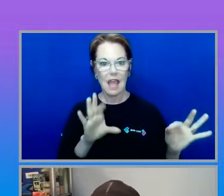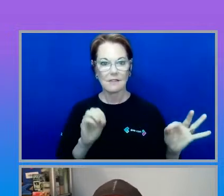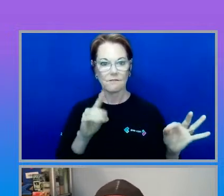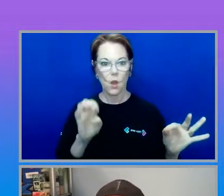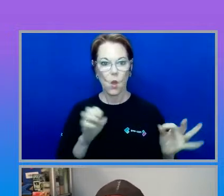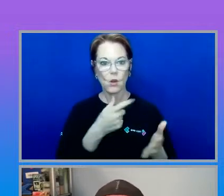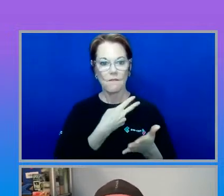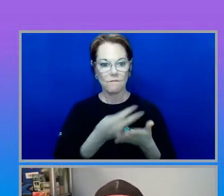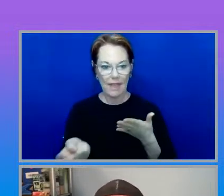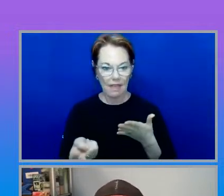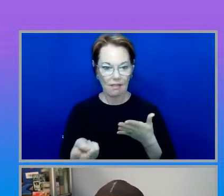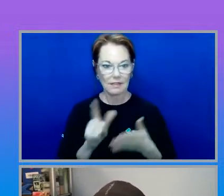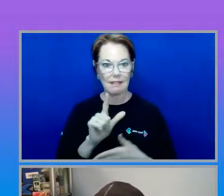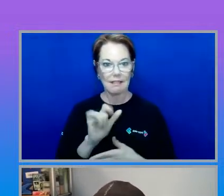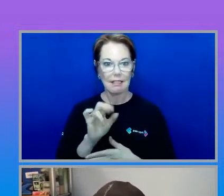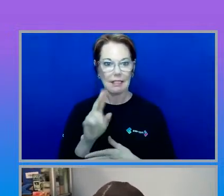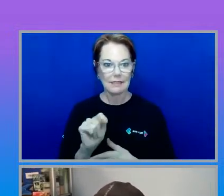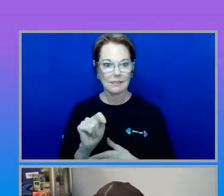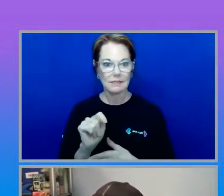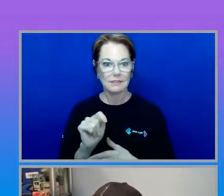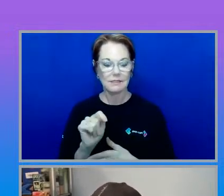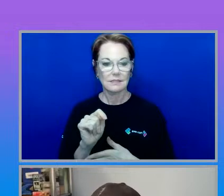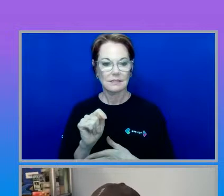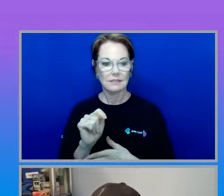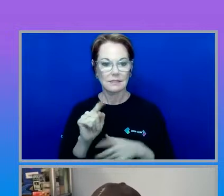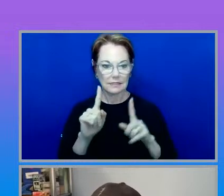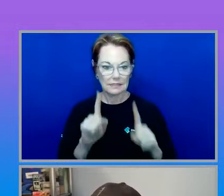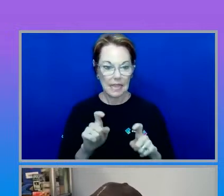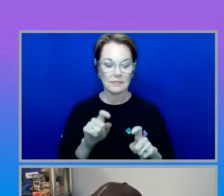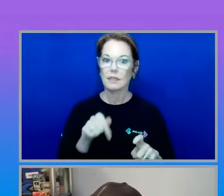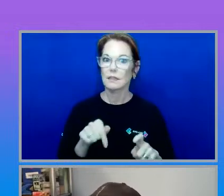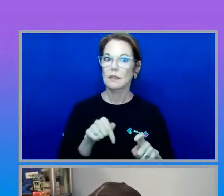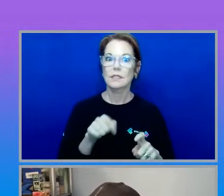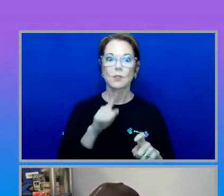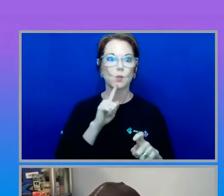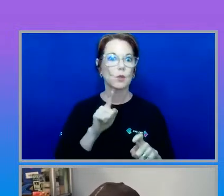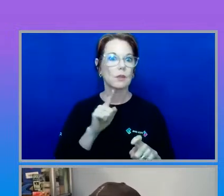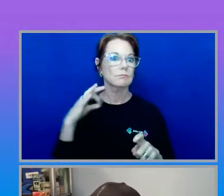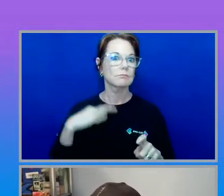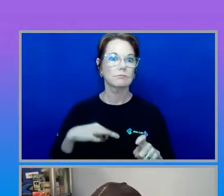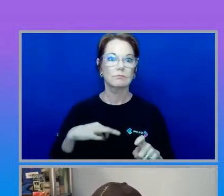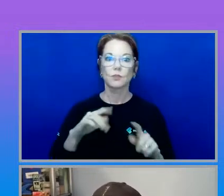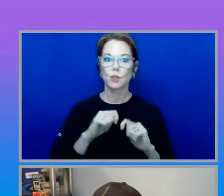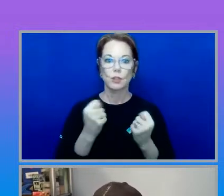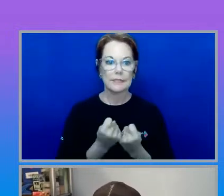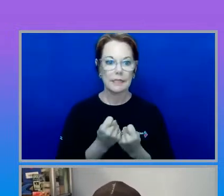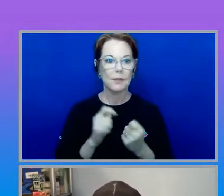this is really like actionable feedback right? For your development team. You can see